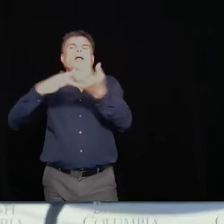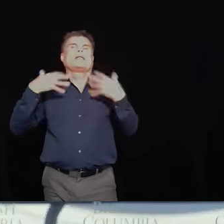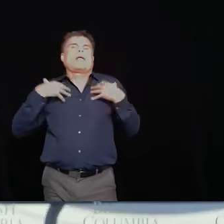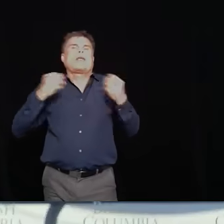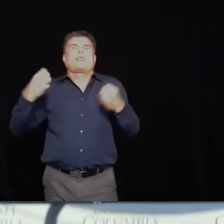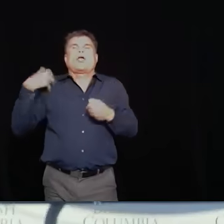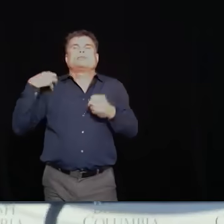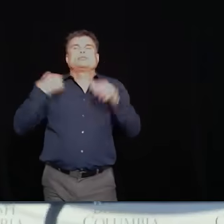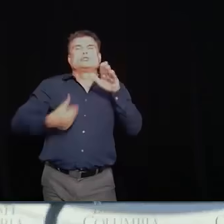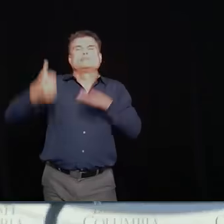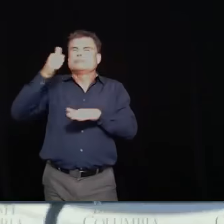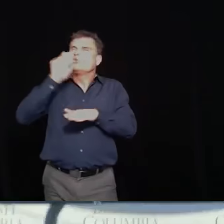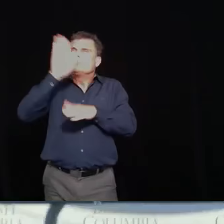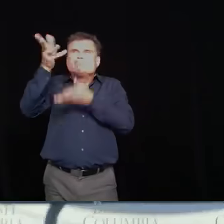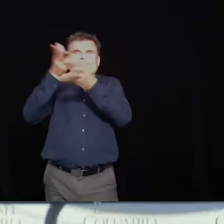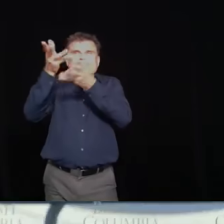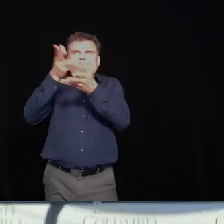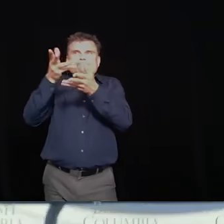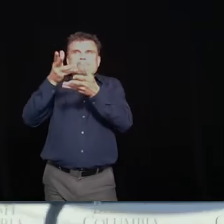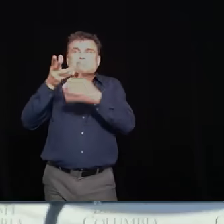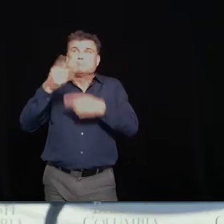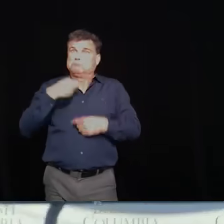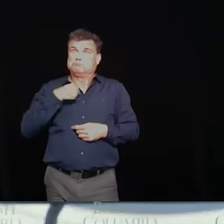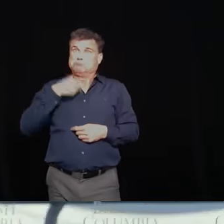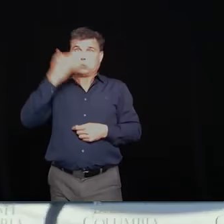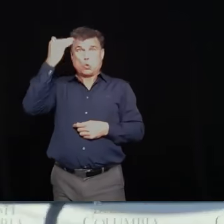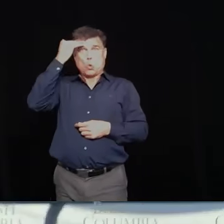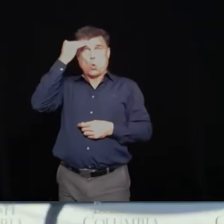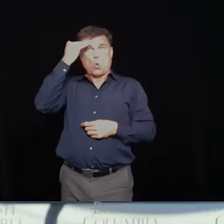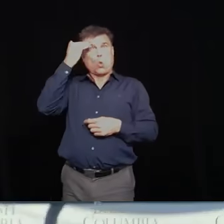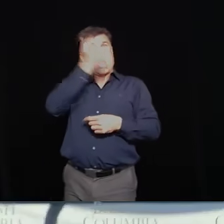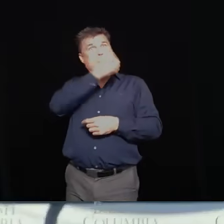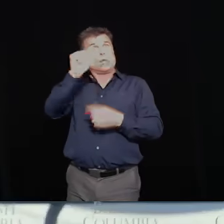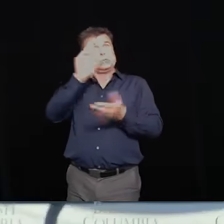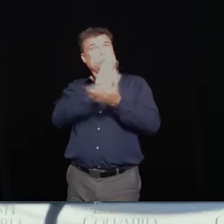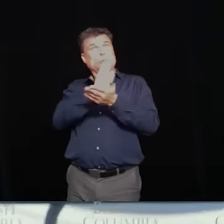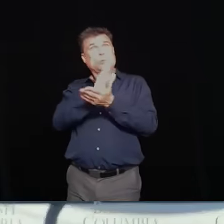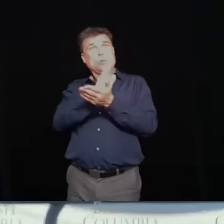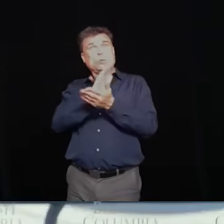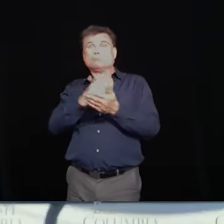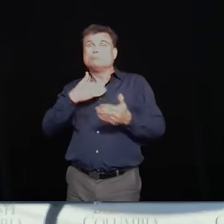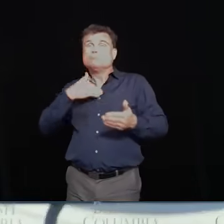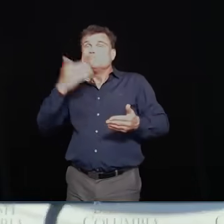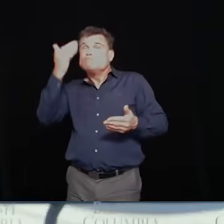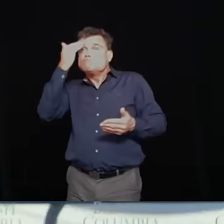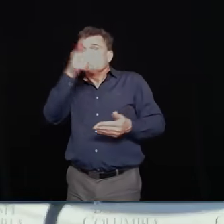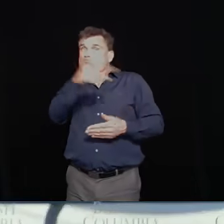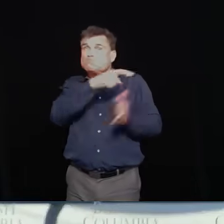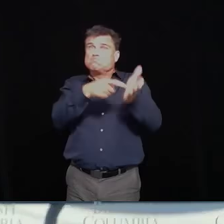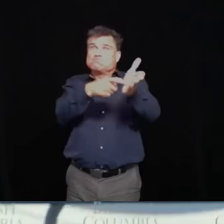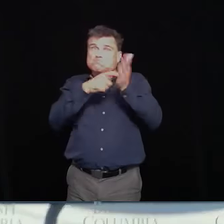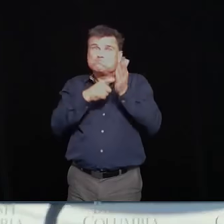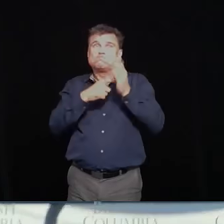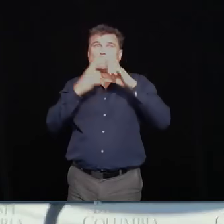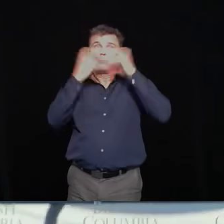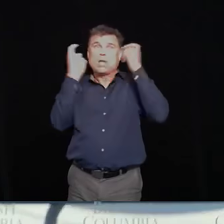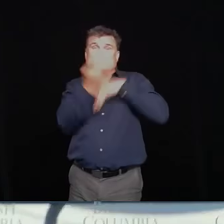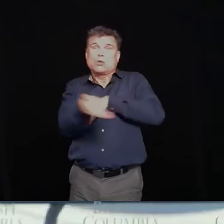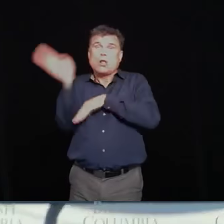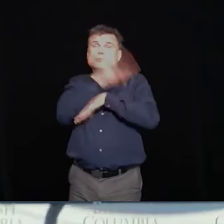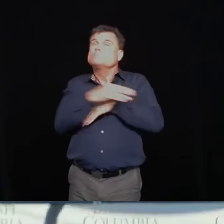But as we are moving into the fall we need to